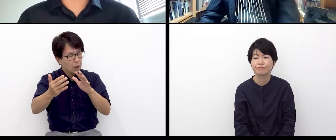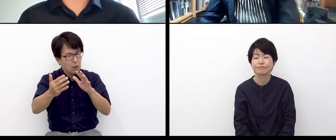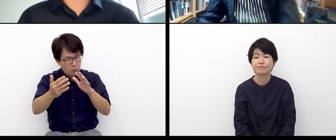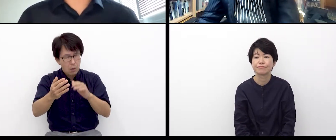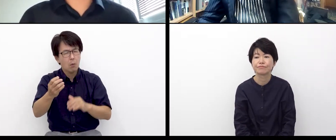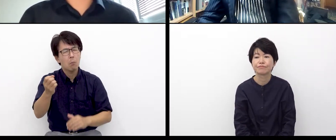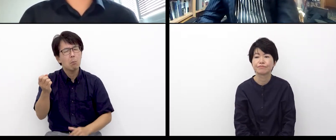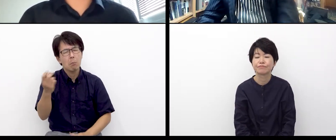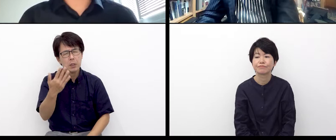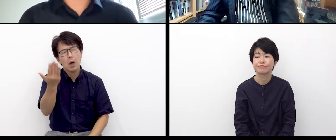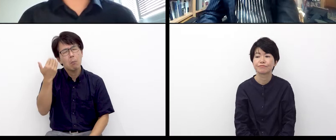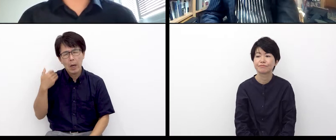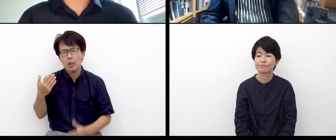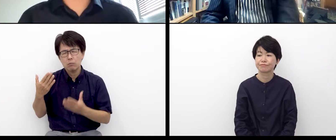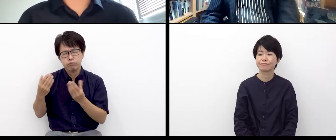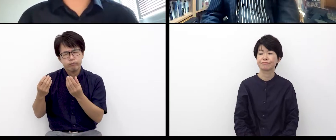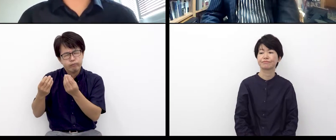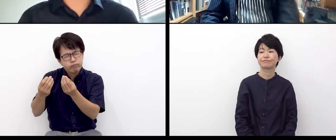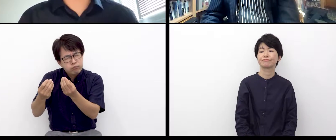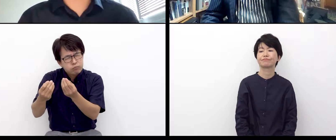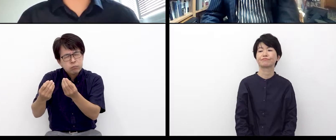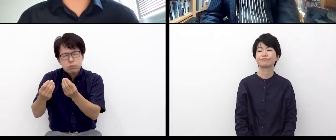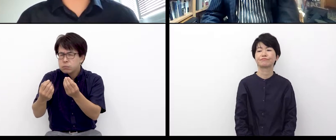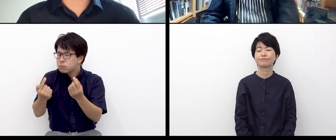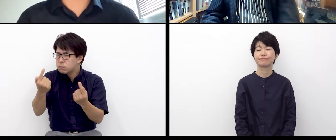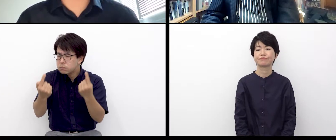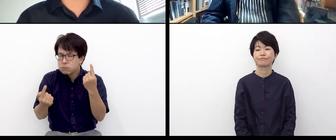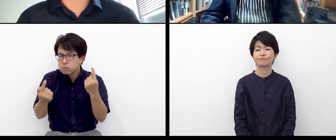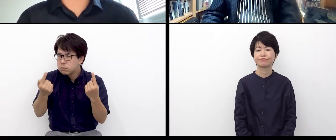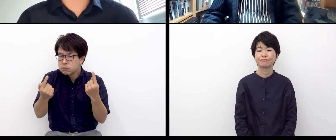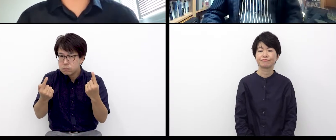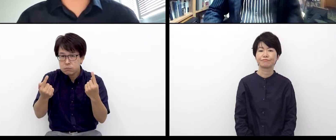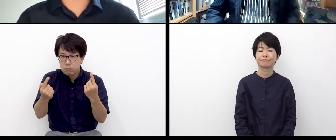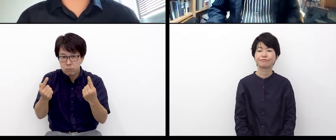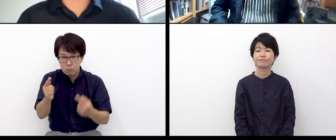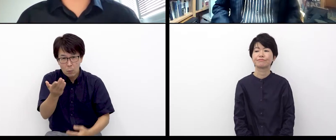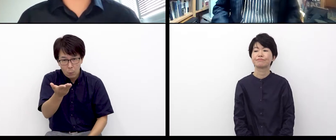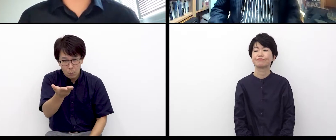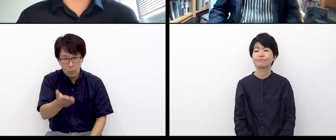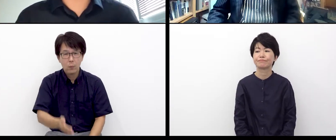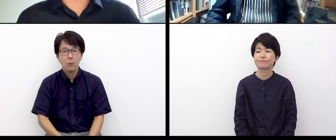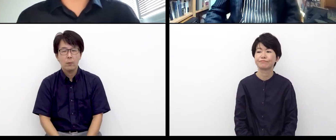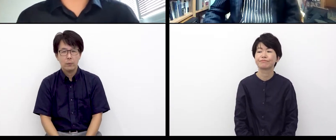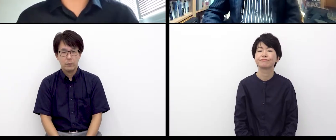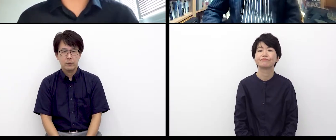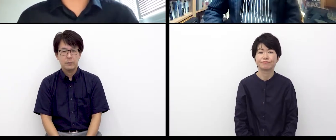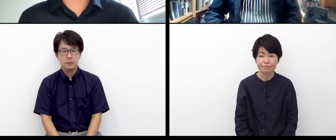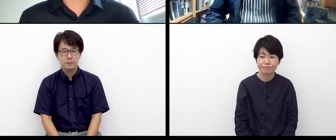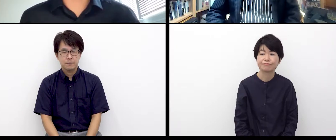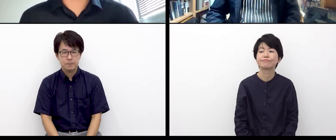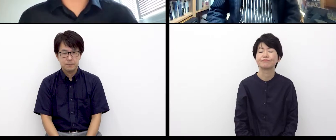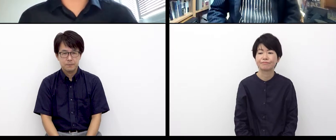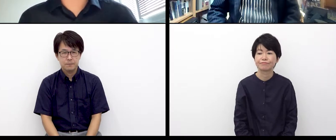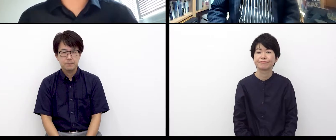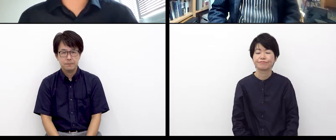Or has it been the same? I’d like to hear from you about it. Yes, yes.